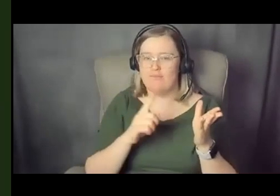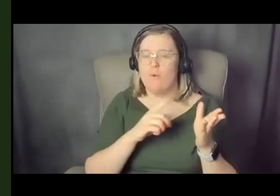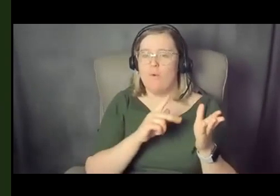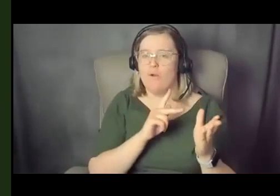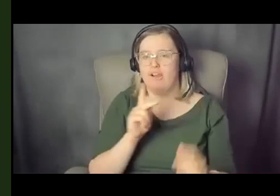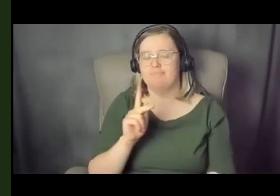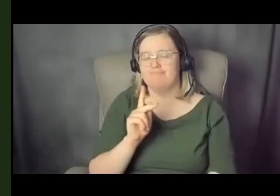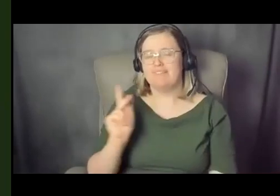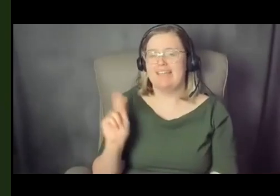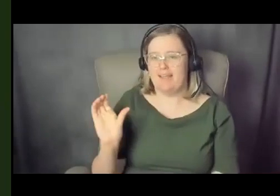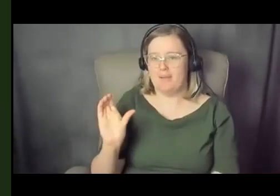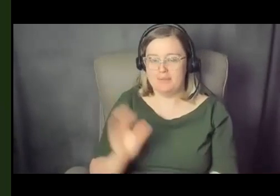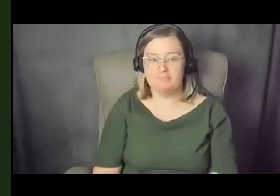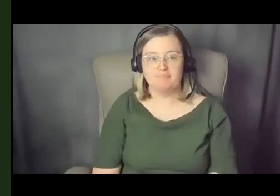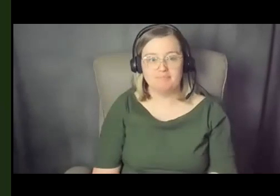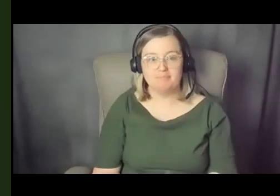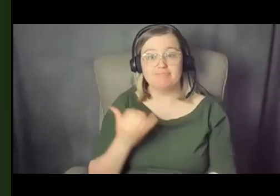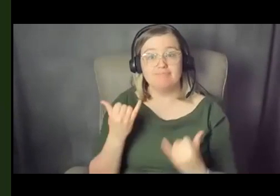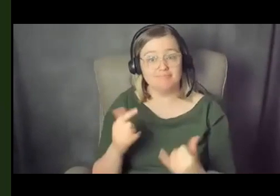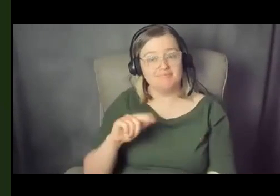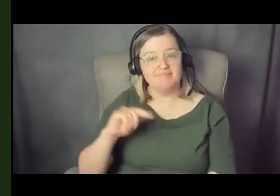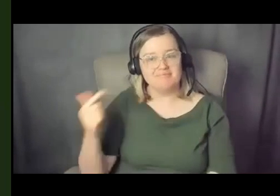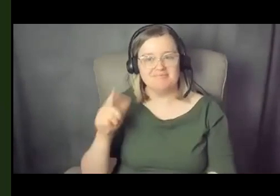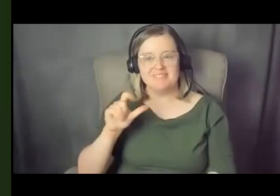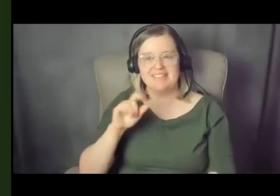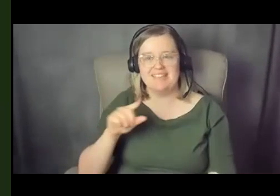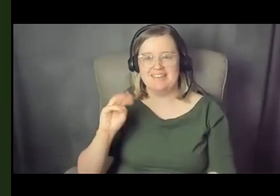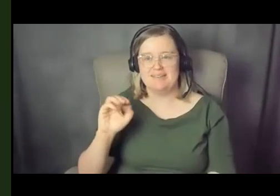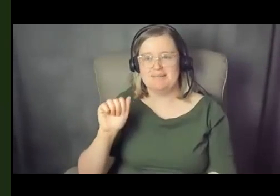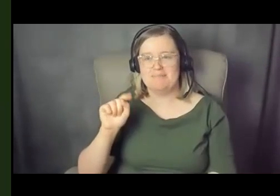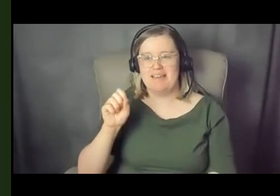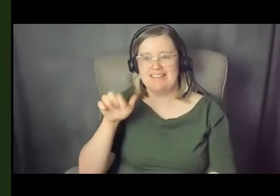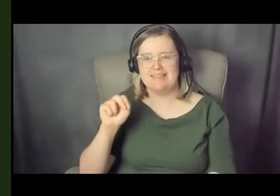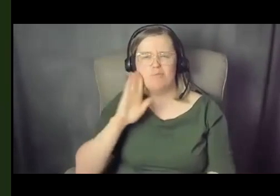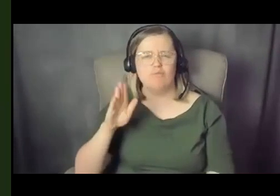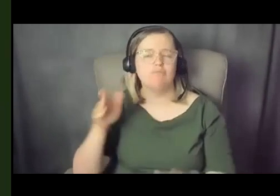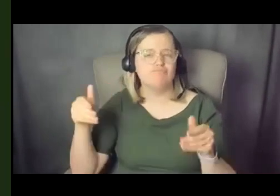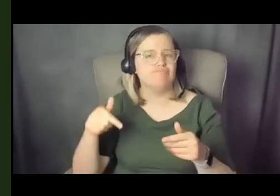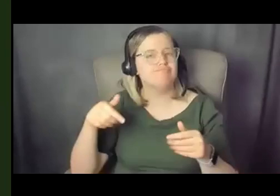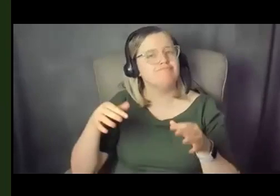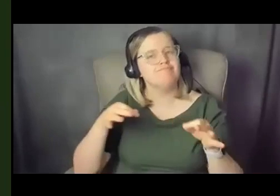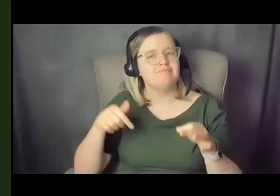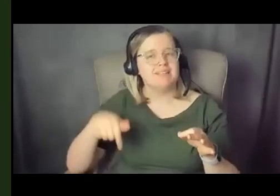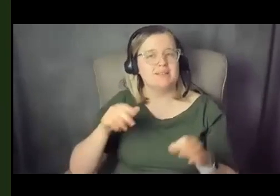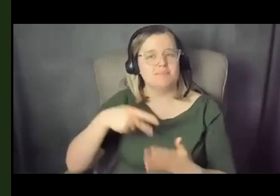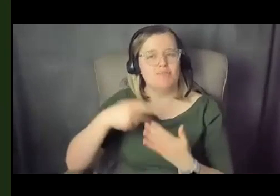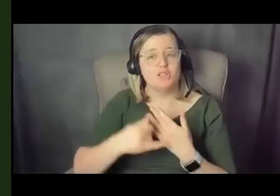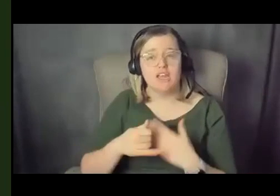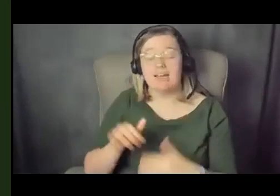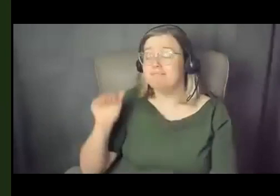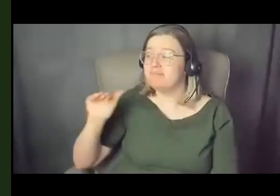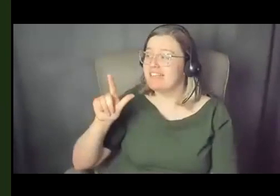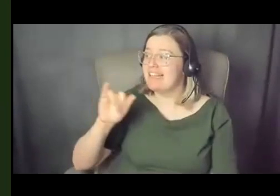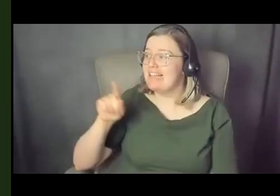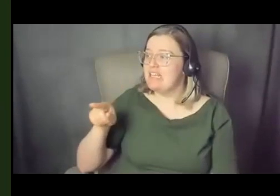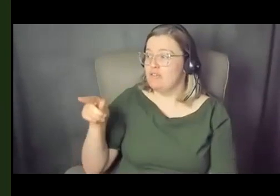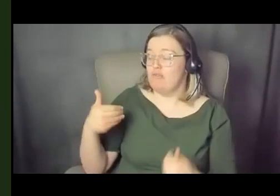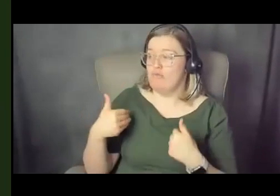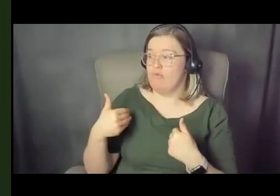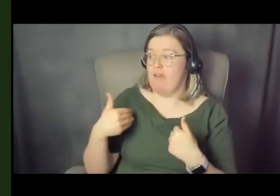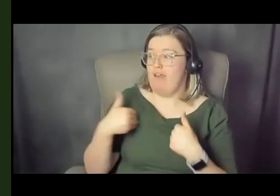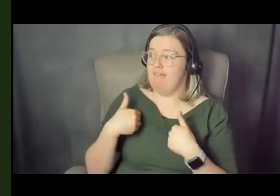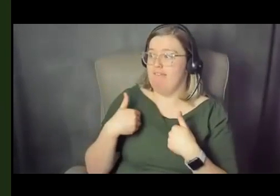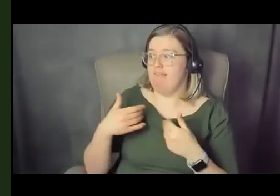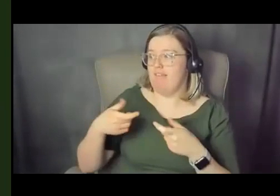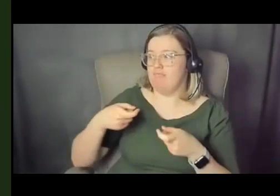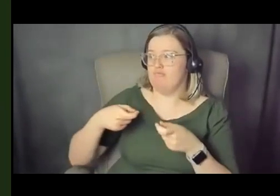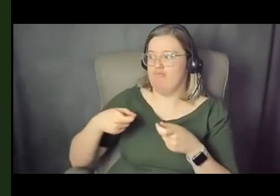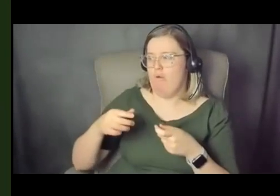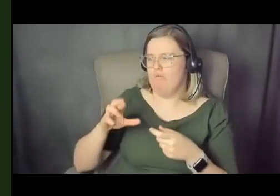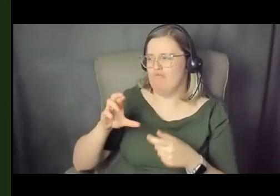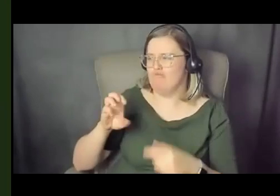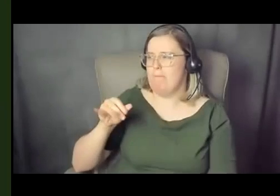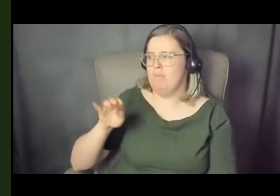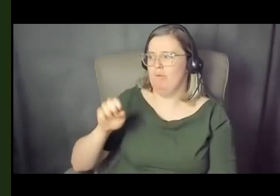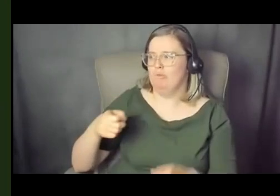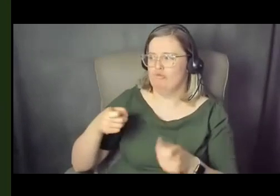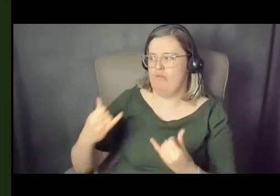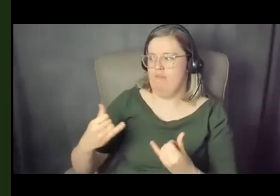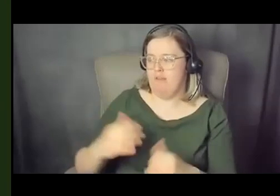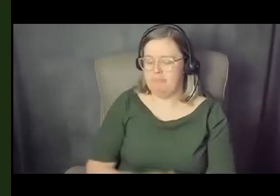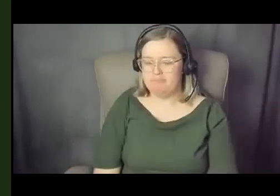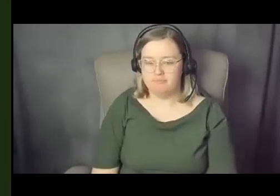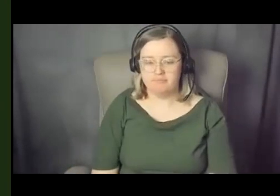And Liz, you now have remote control.